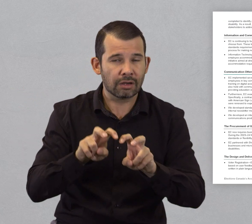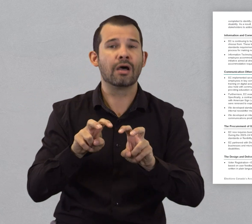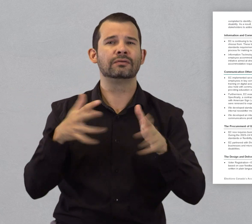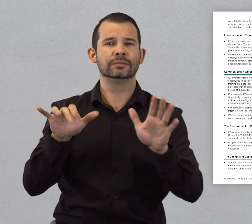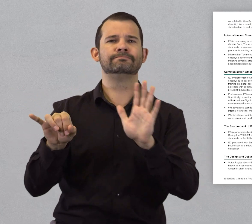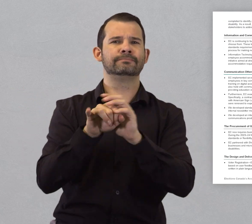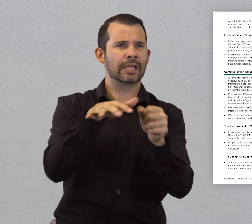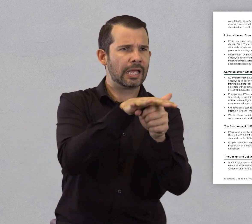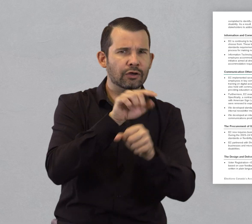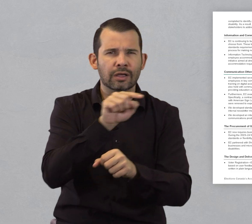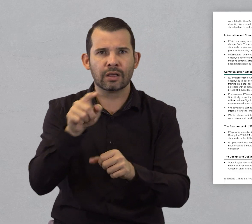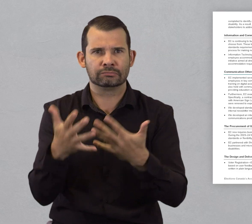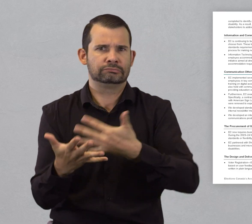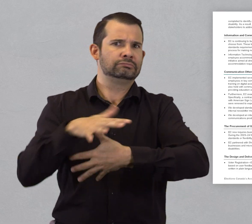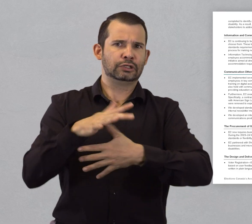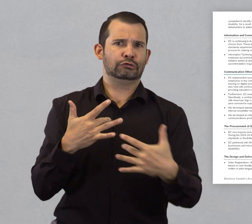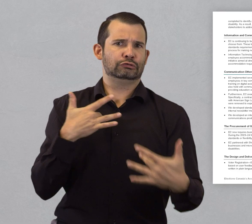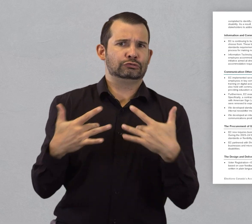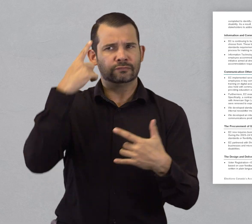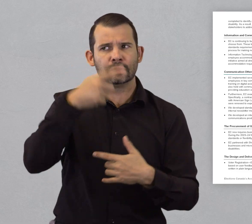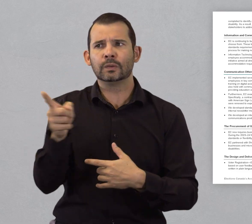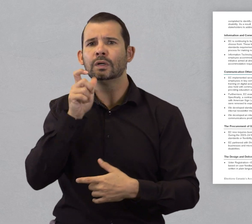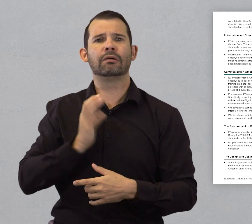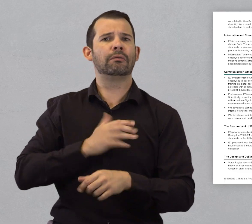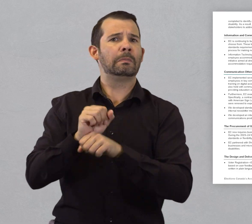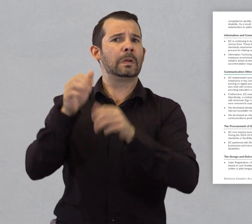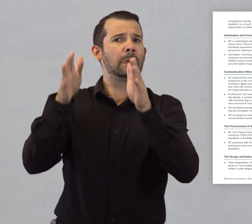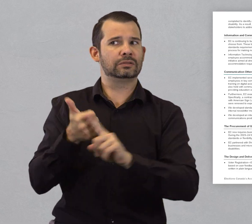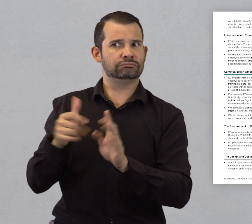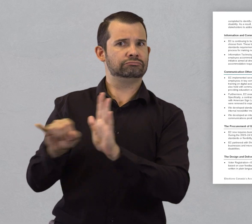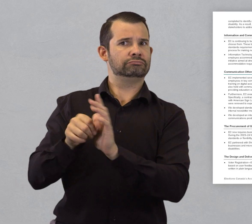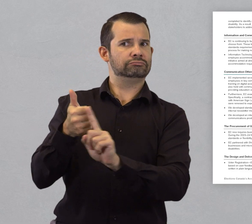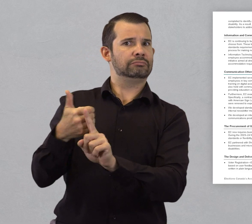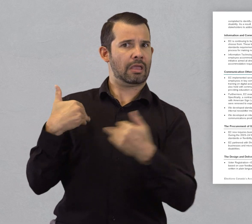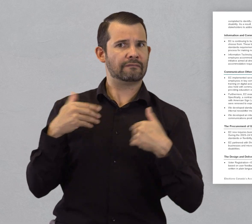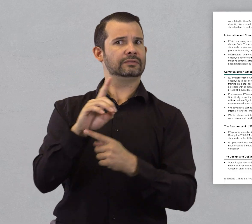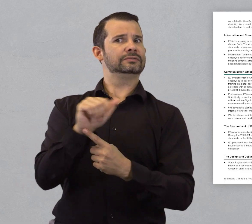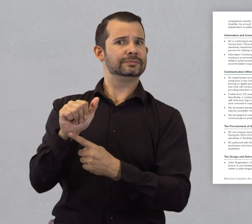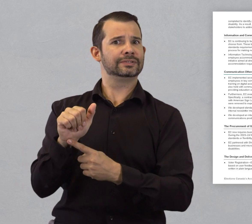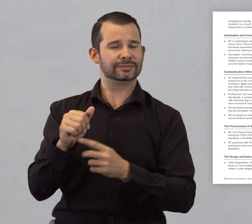completed to identify areas of particular concern for our employees who self-identify